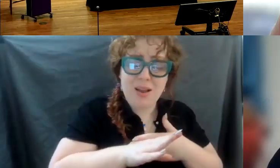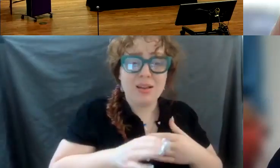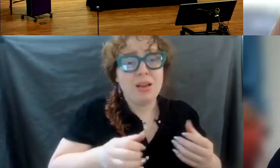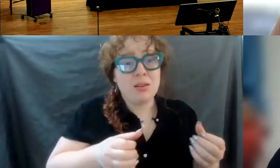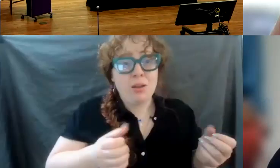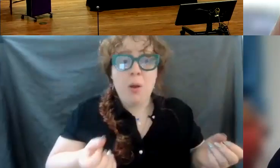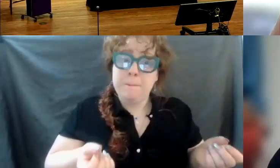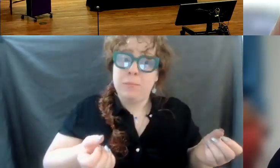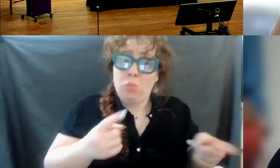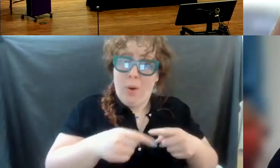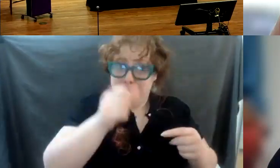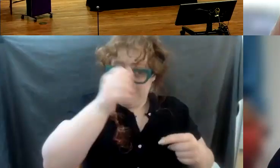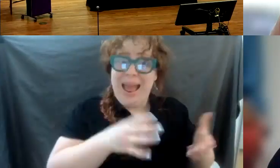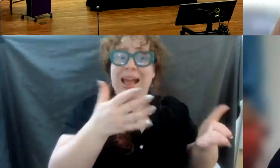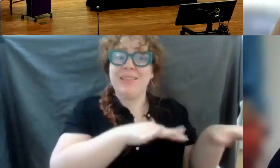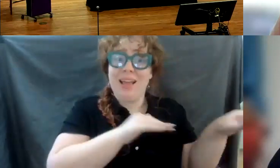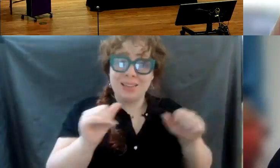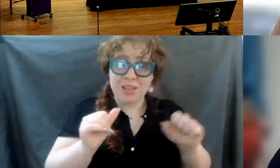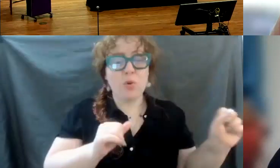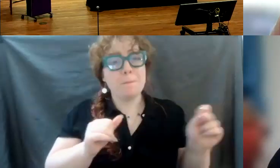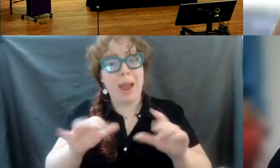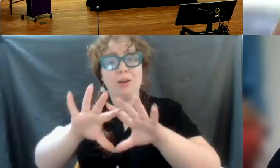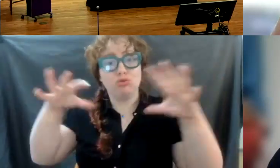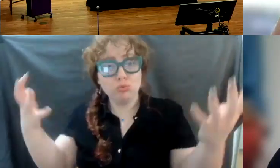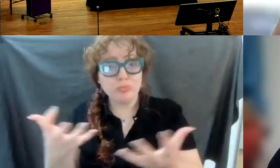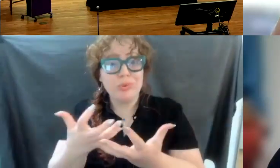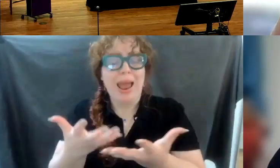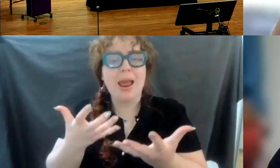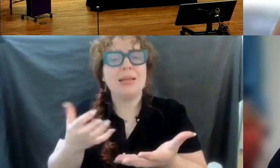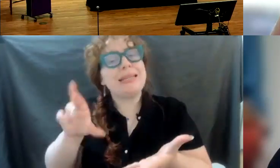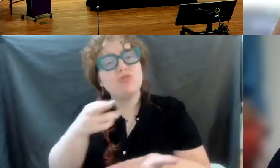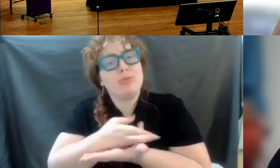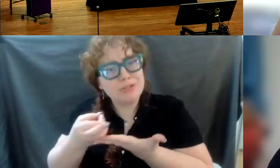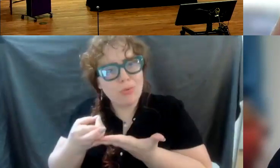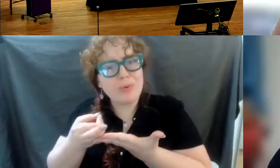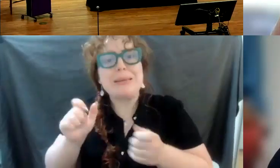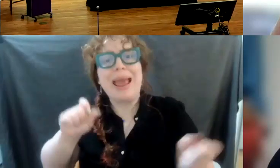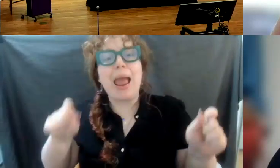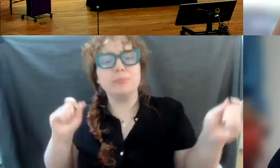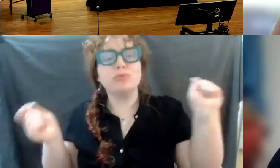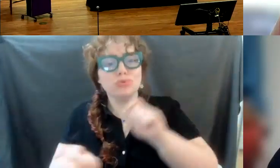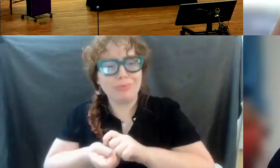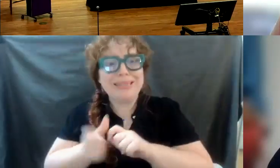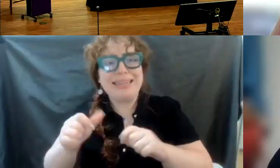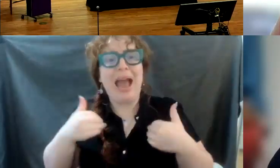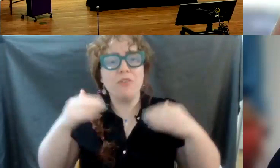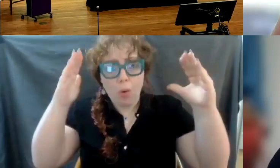that they have resources, they have a way to change, they have some hope to have, you know, and then once they become those productive citizens,